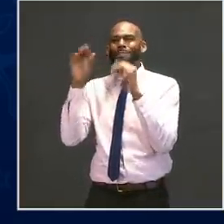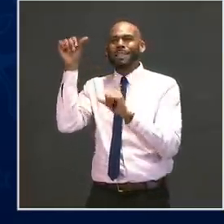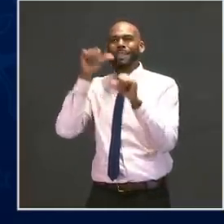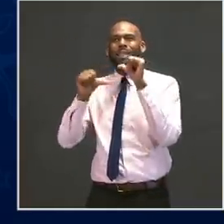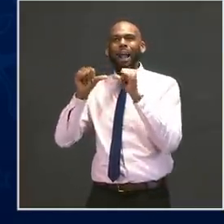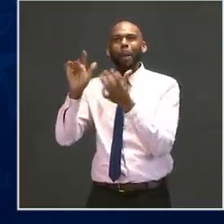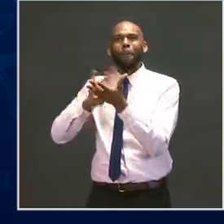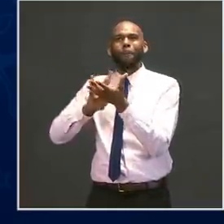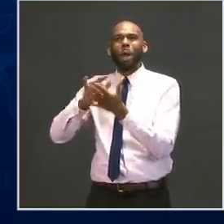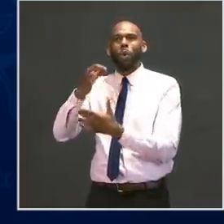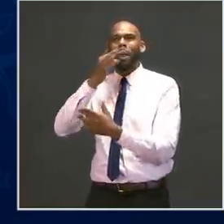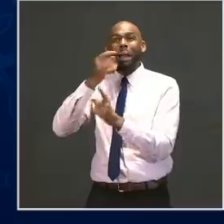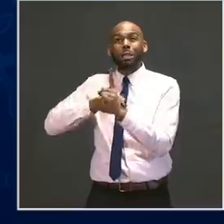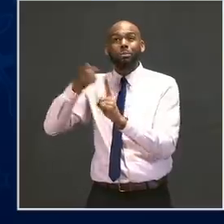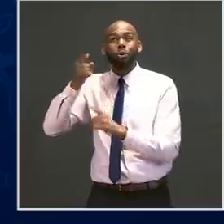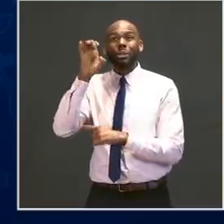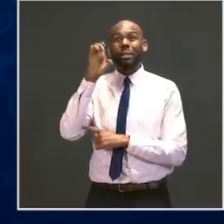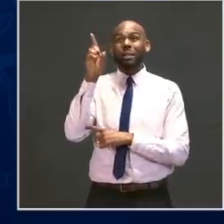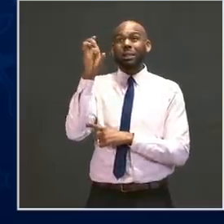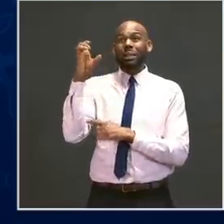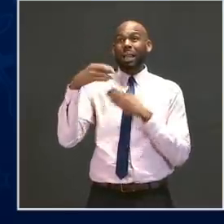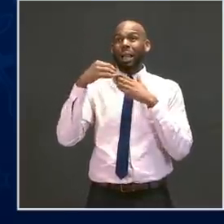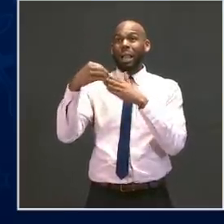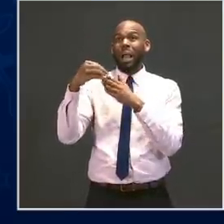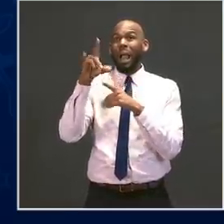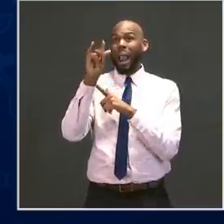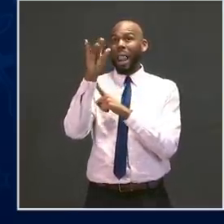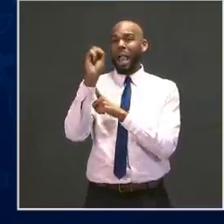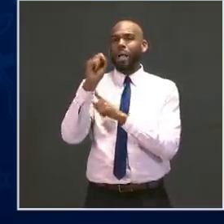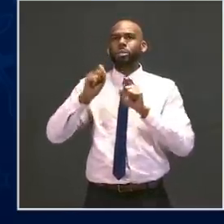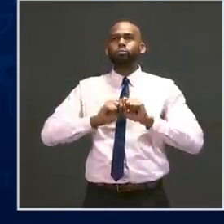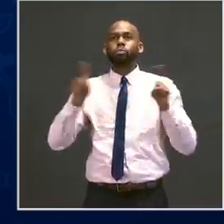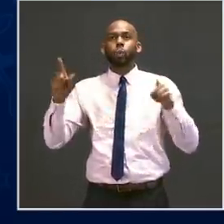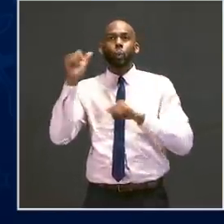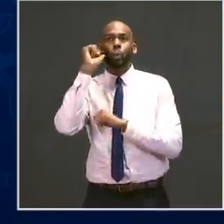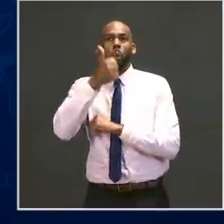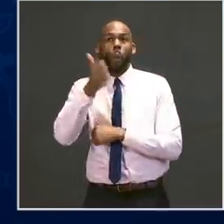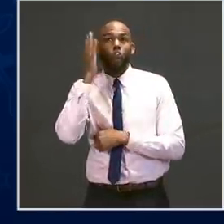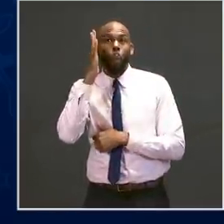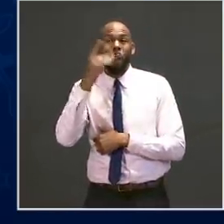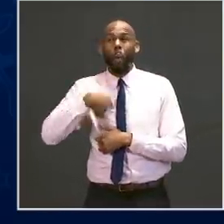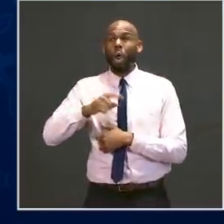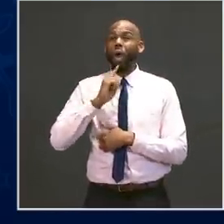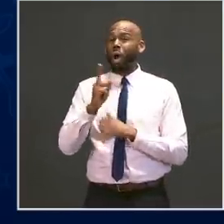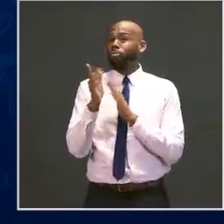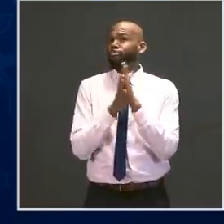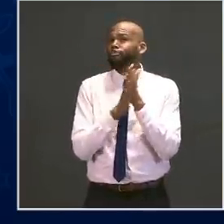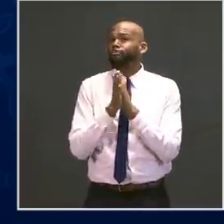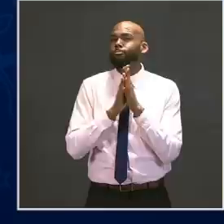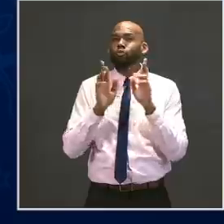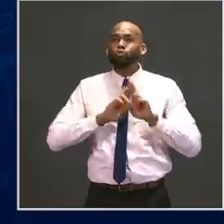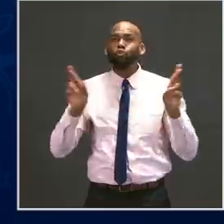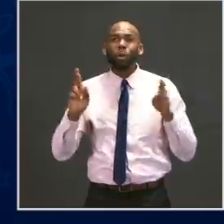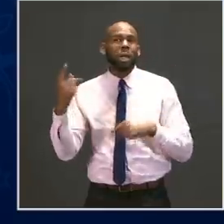The CDC guidelines, we expect them to come out tomorrow. And we are eager to hear more about the clear,